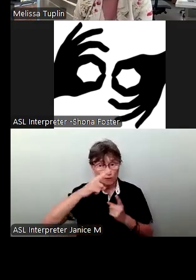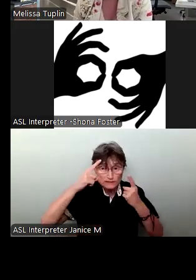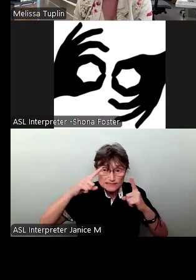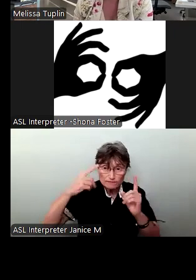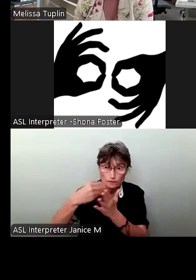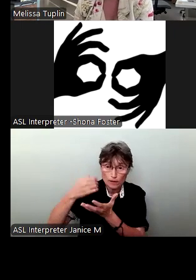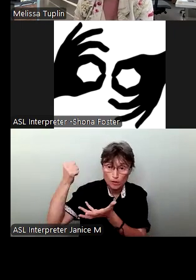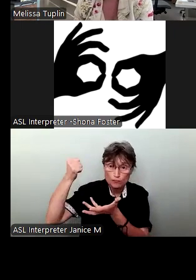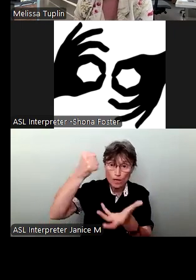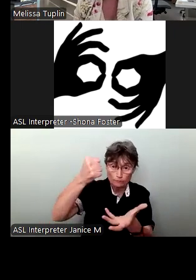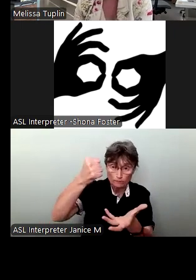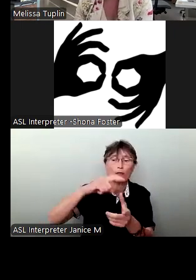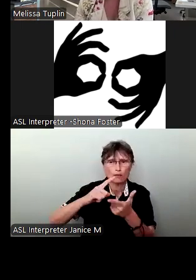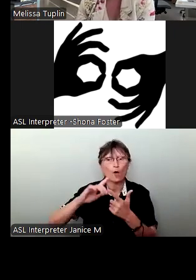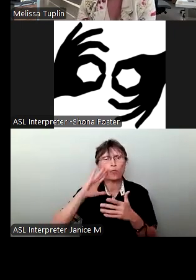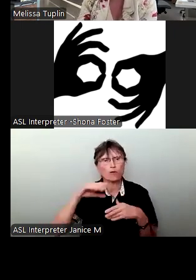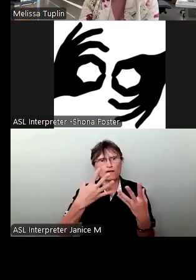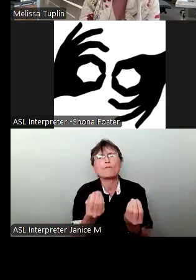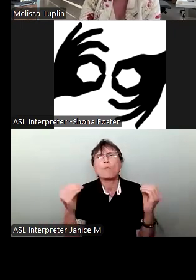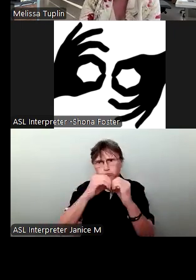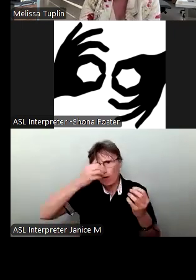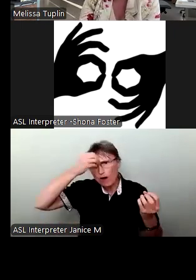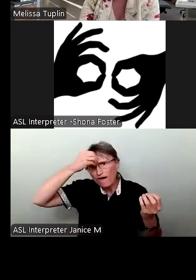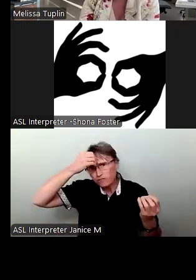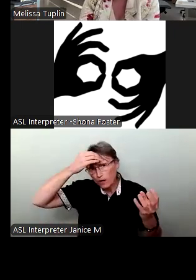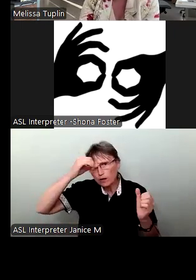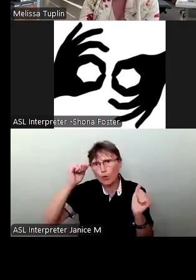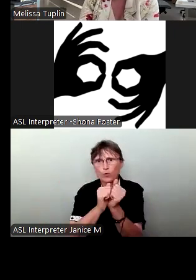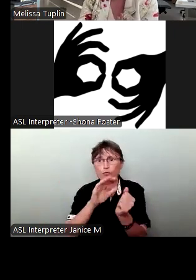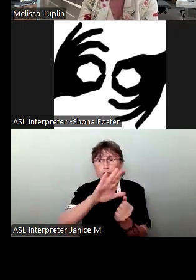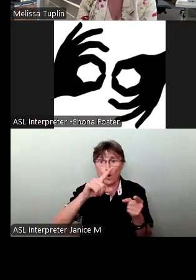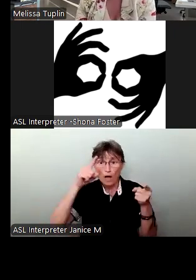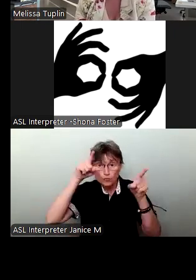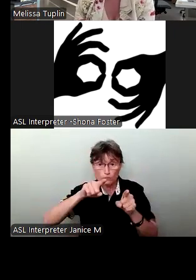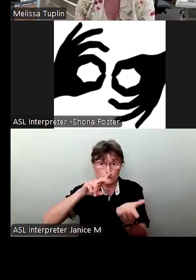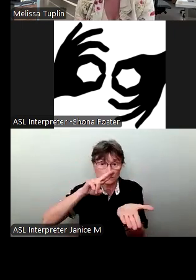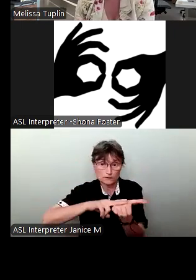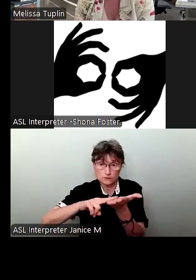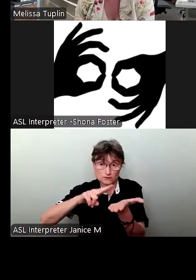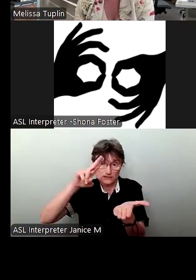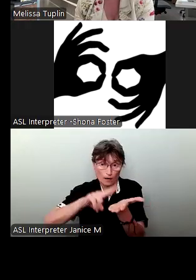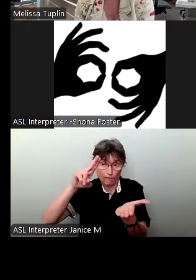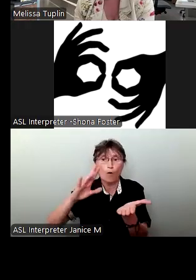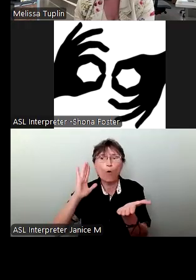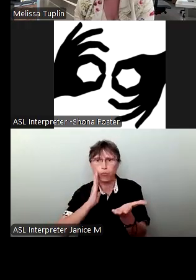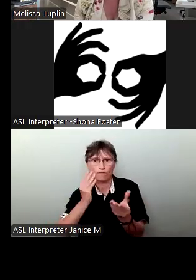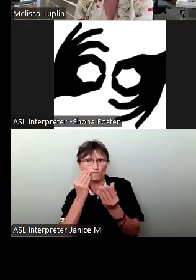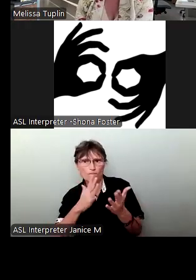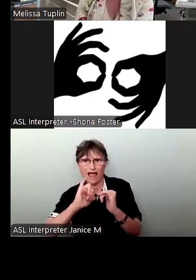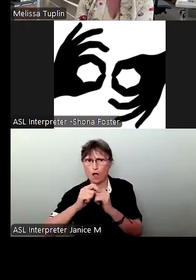about how to submit that report when you sign your funding agreement. I mentioned earlier that we are